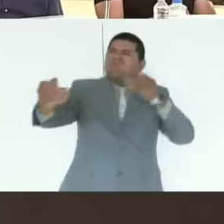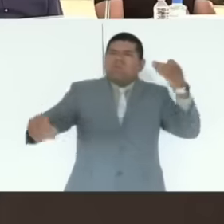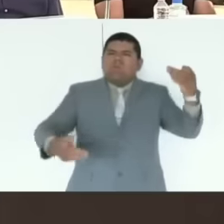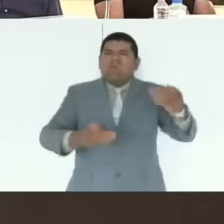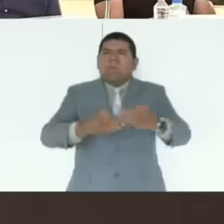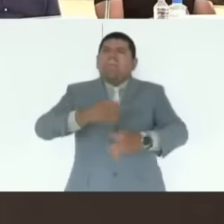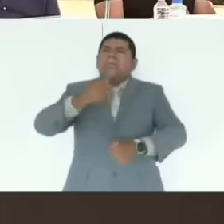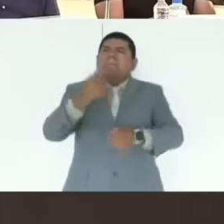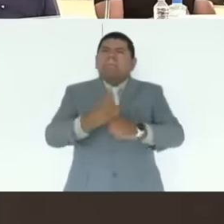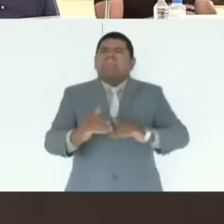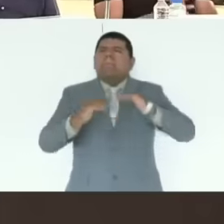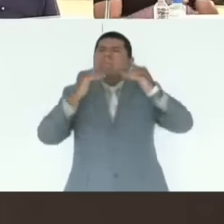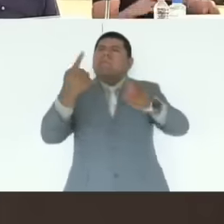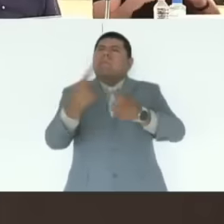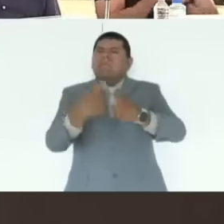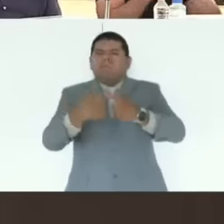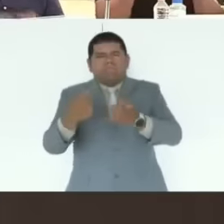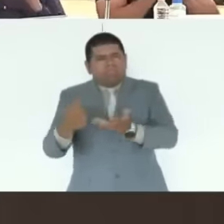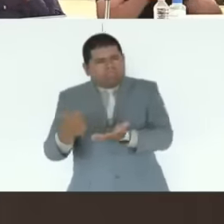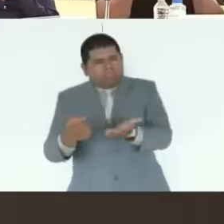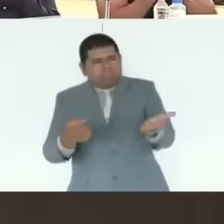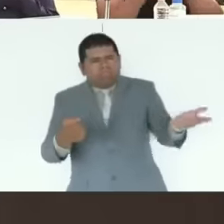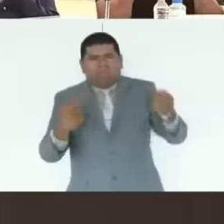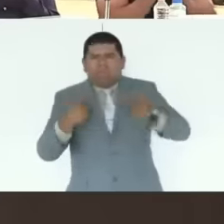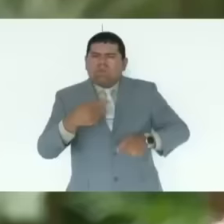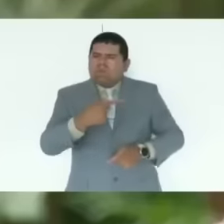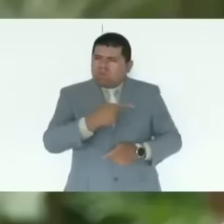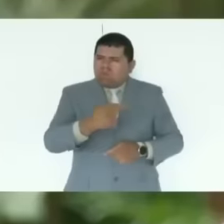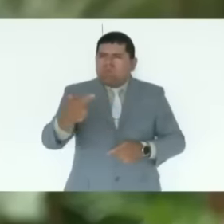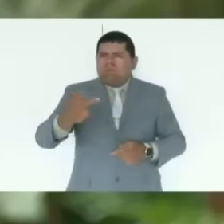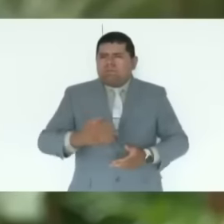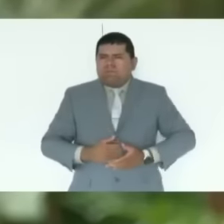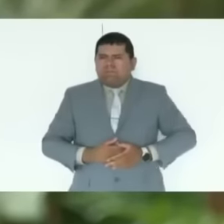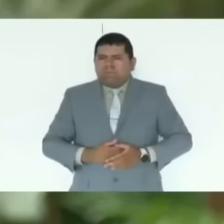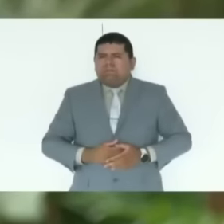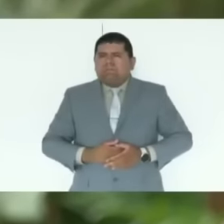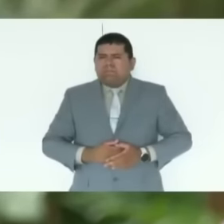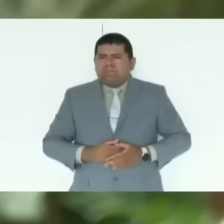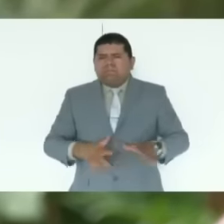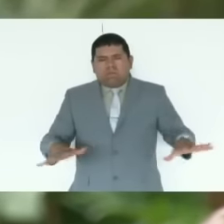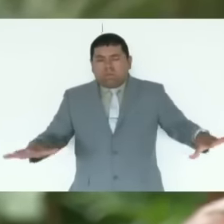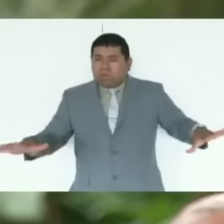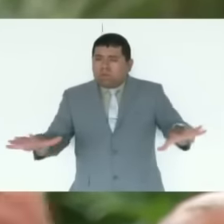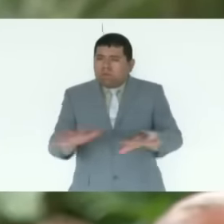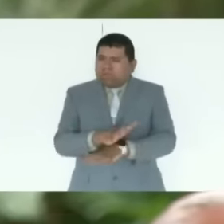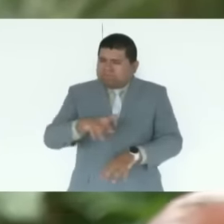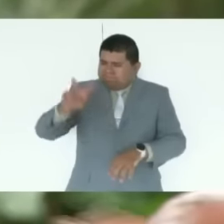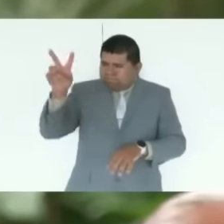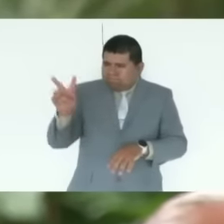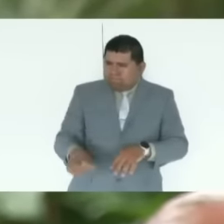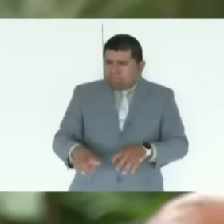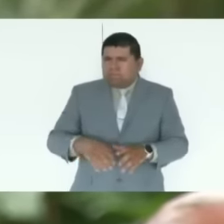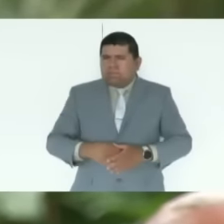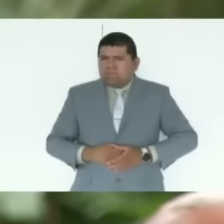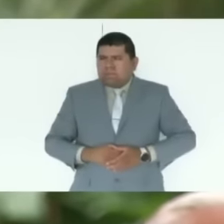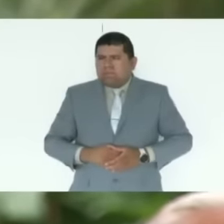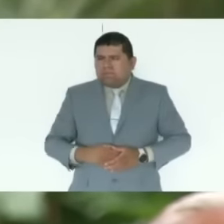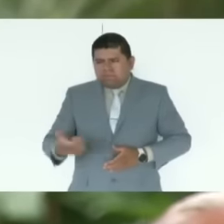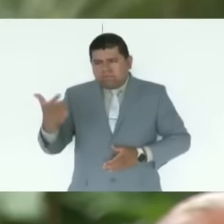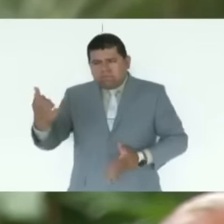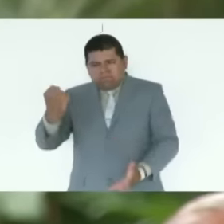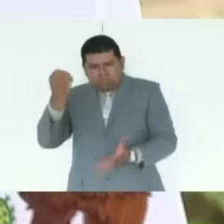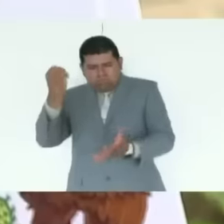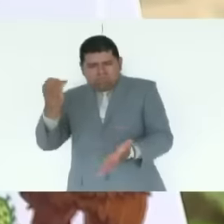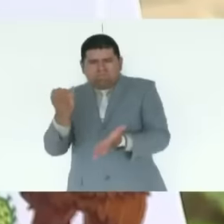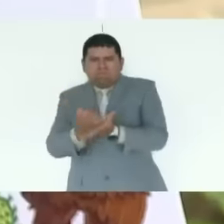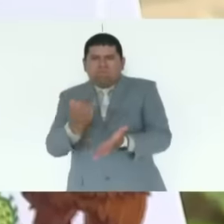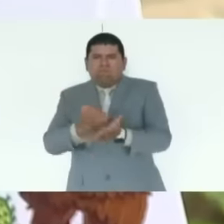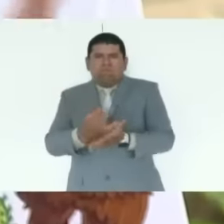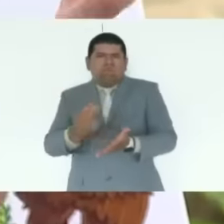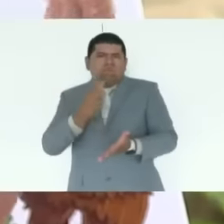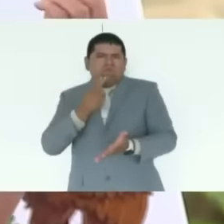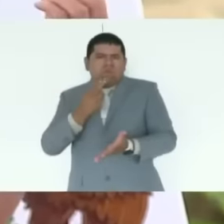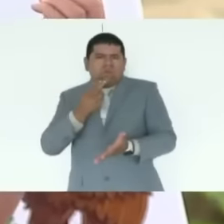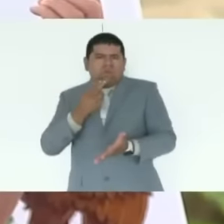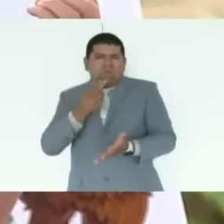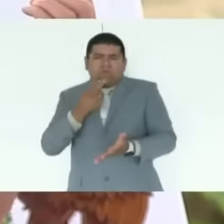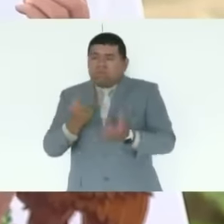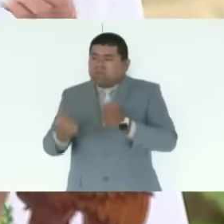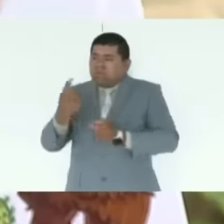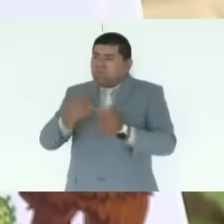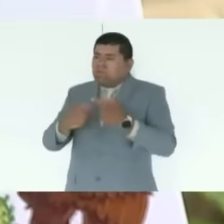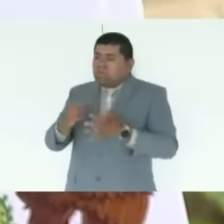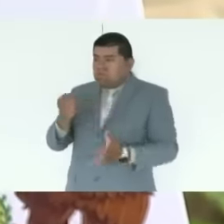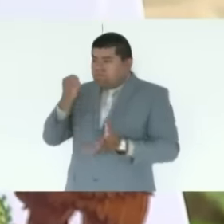poor changed the fact that public resources, instead of being allocated to a few, are allocated to the